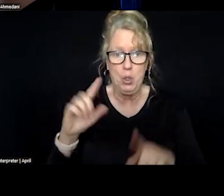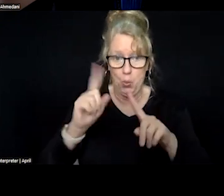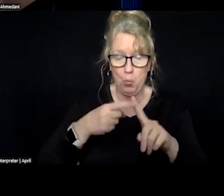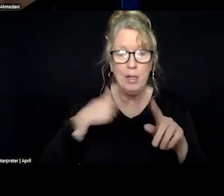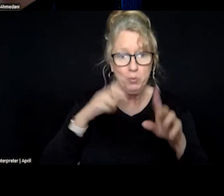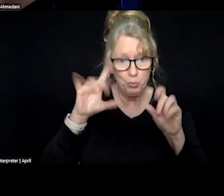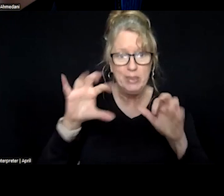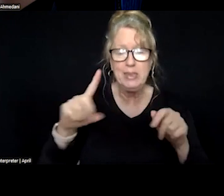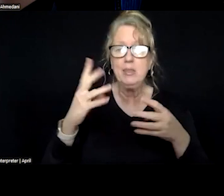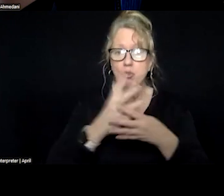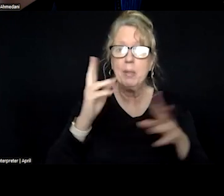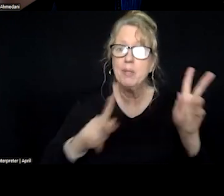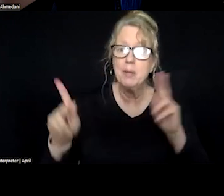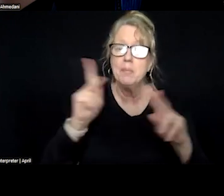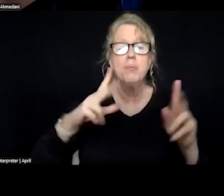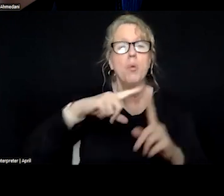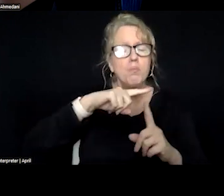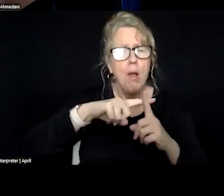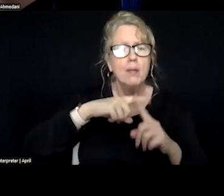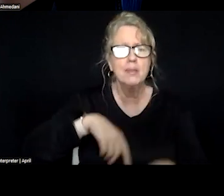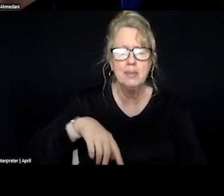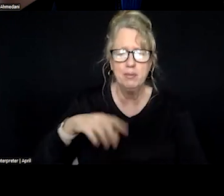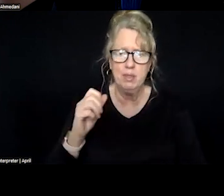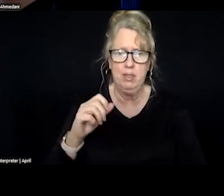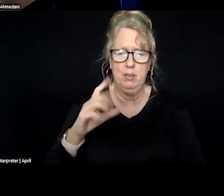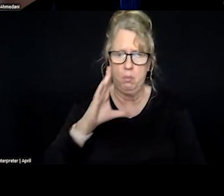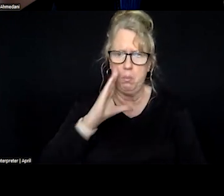SCREENING, IF PEOPLE WERE POSITIVE, AT LEAST A COUPLE OF THE